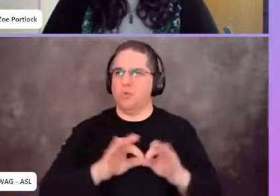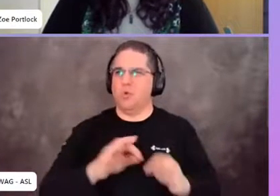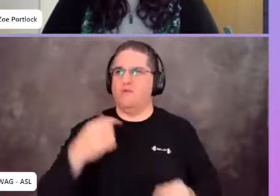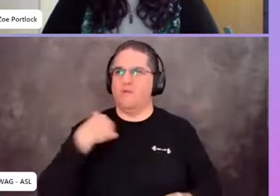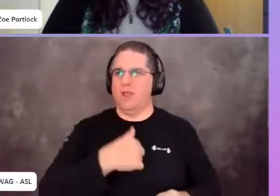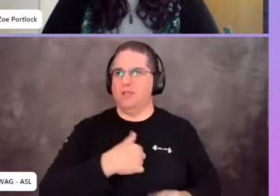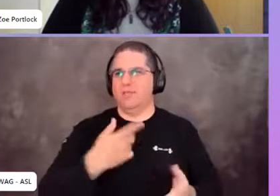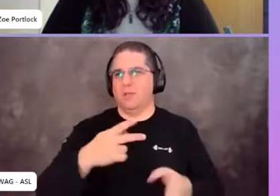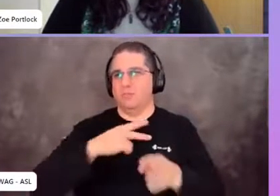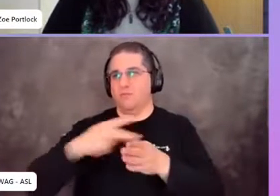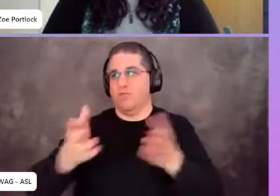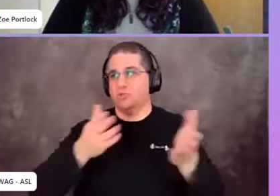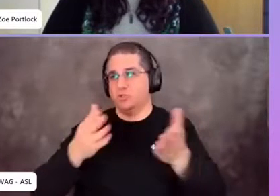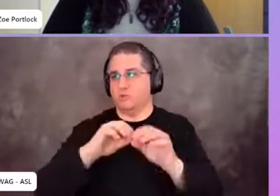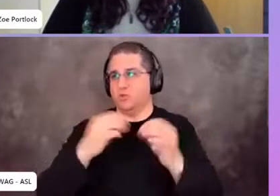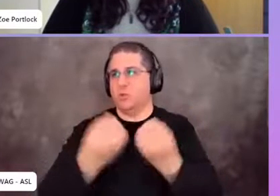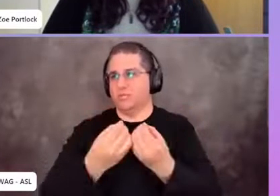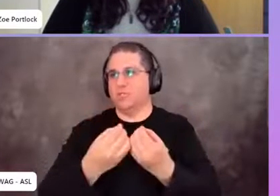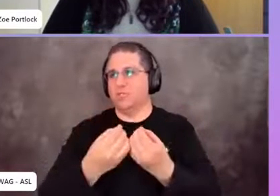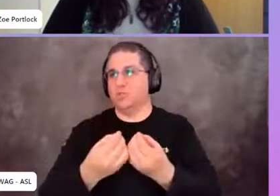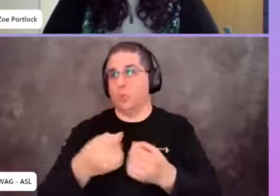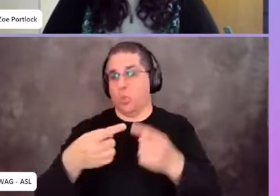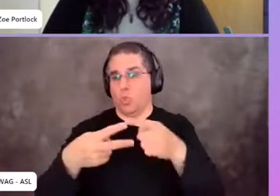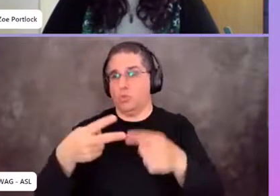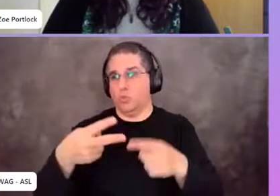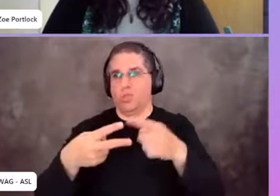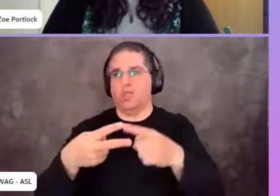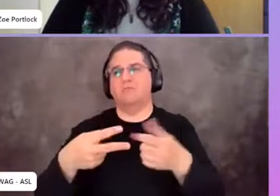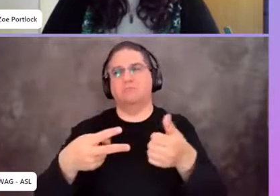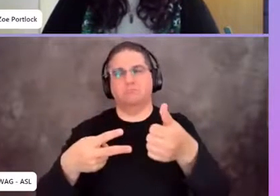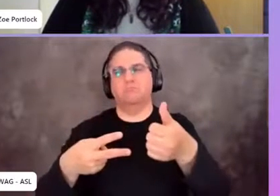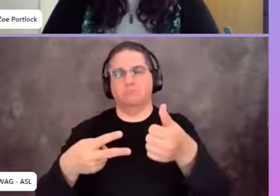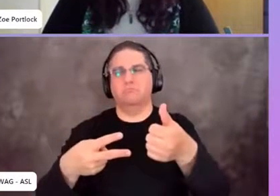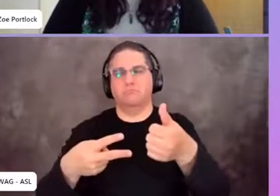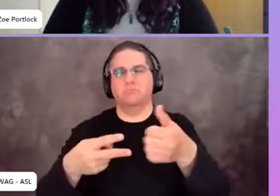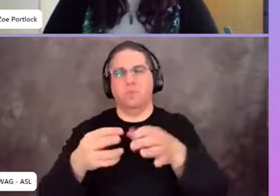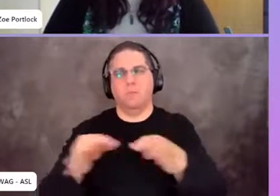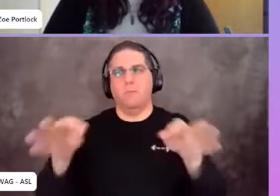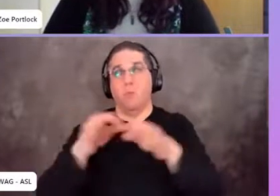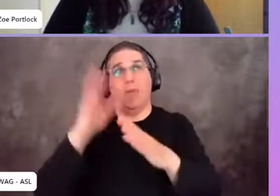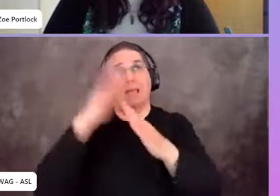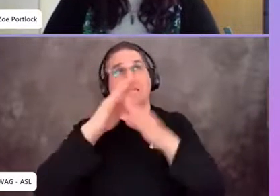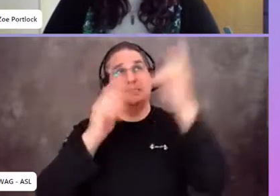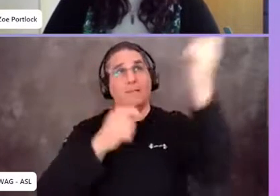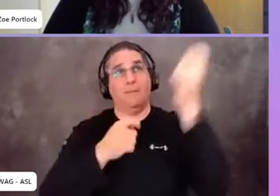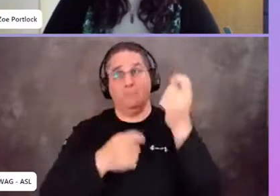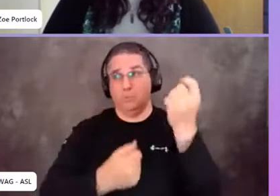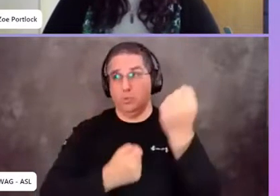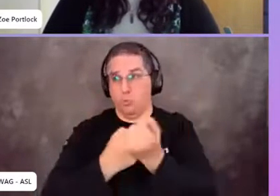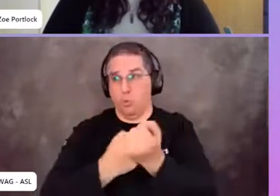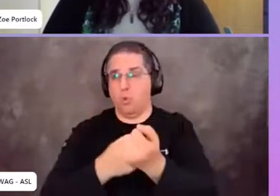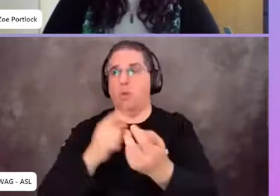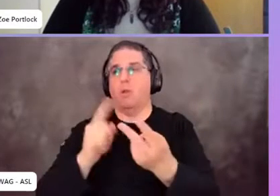clients as well, and this is something that continues to be a key driver for us as a professional services